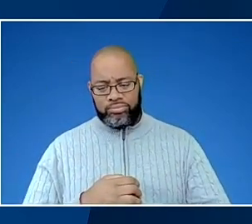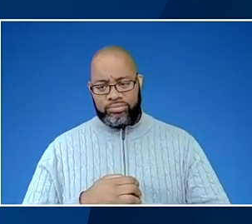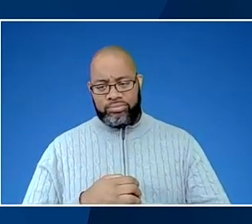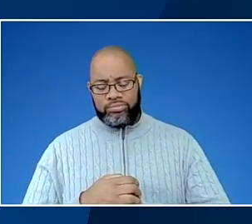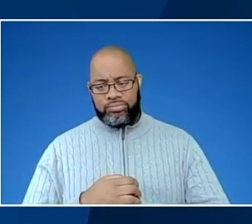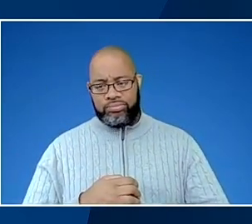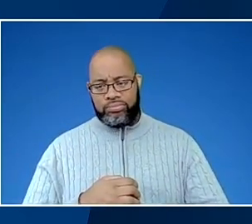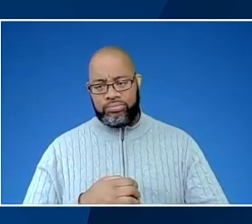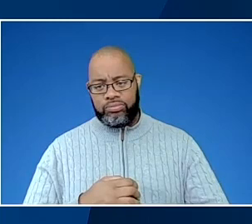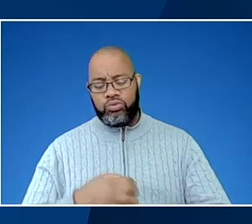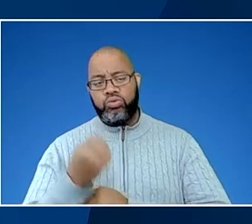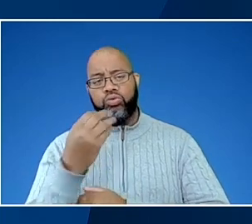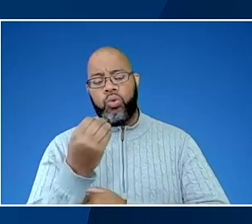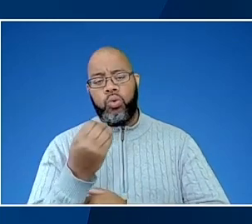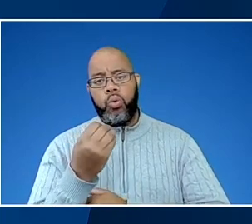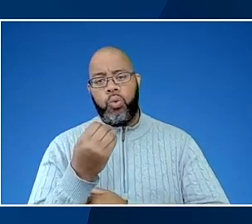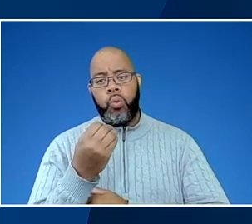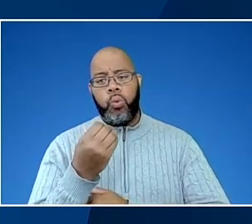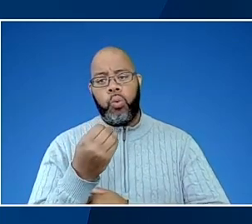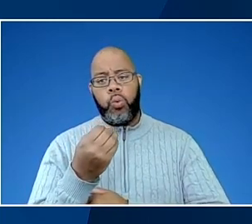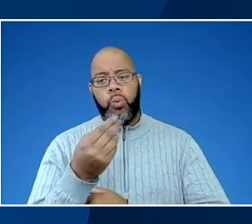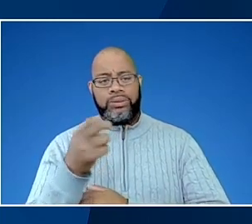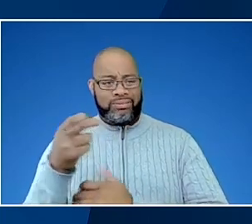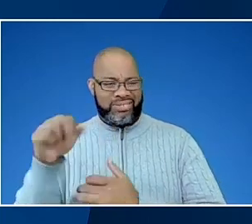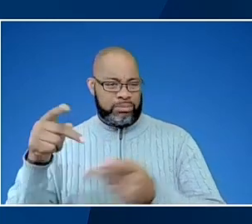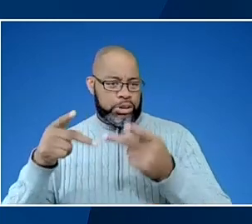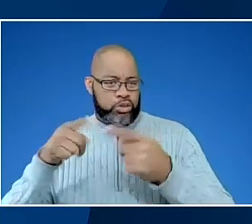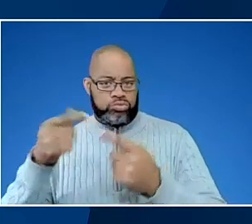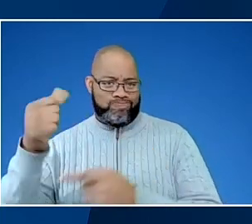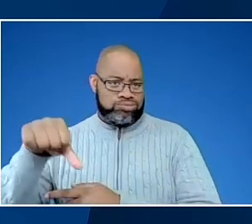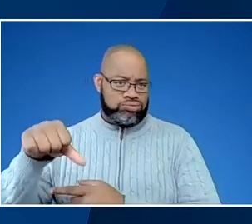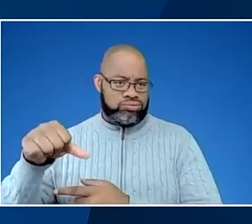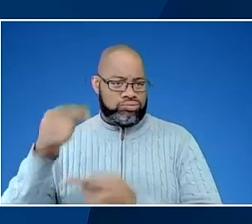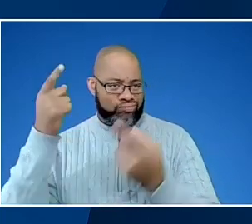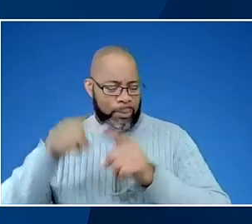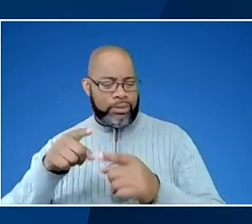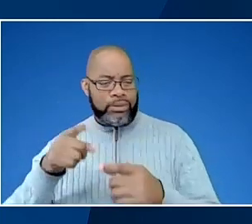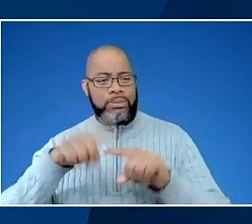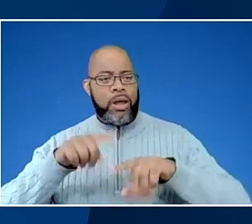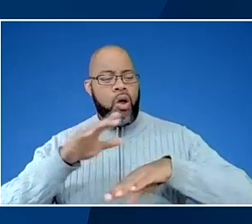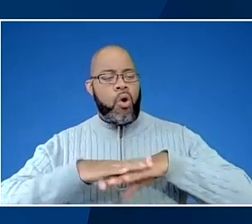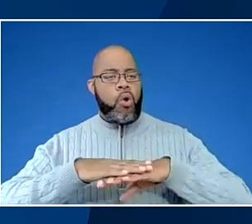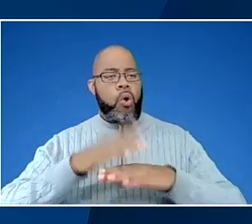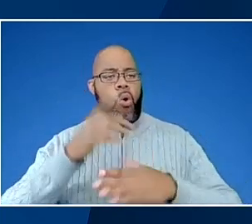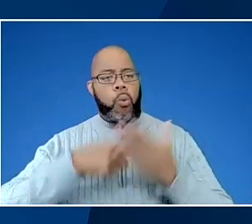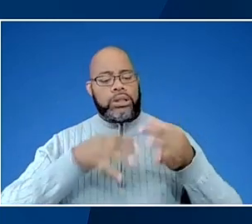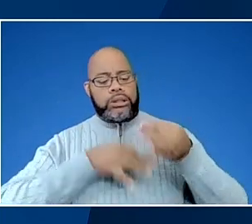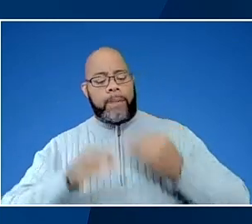So, you know, he'd be in a position to decline consent, depending on, you know, what the subcommittee chose to present to